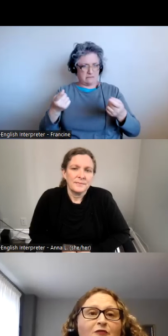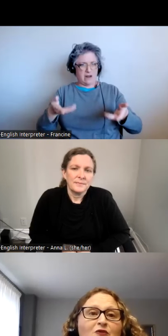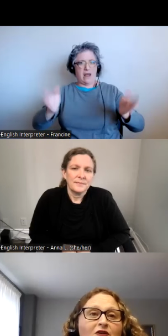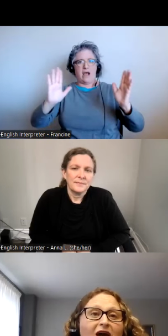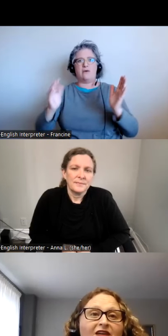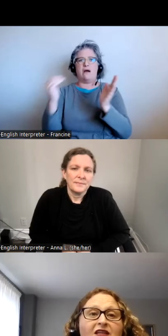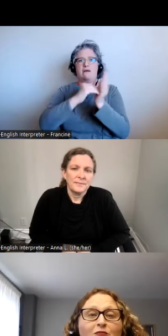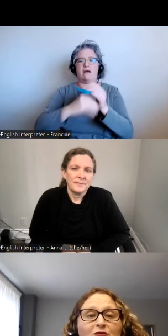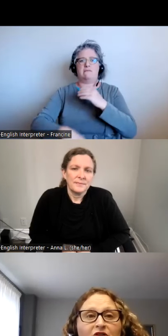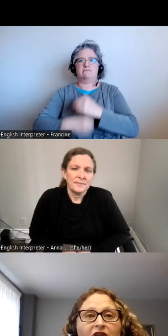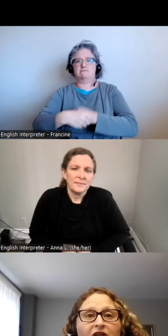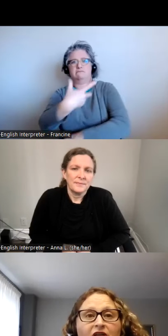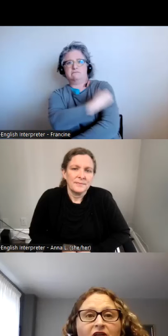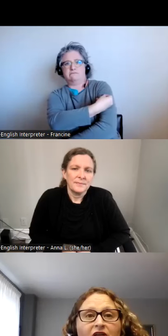in a minimum of